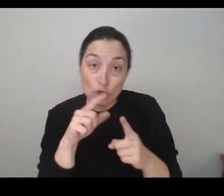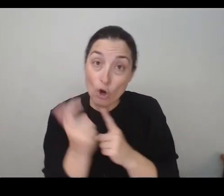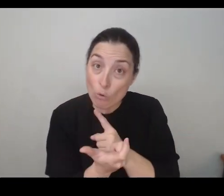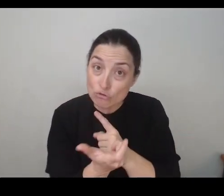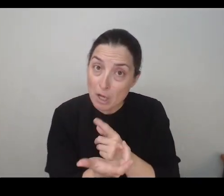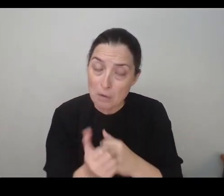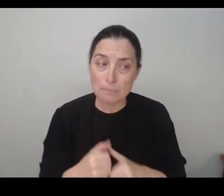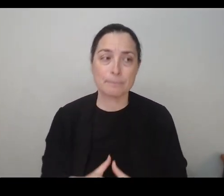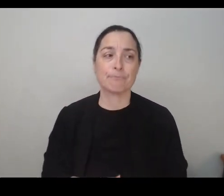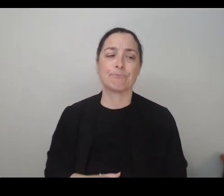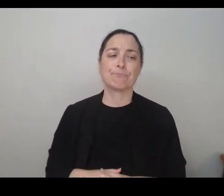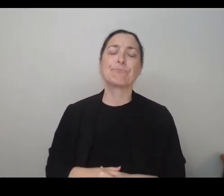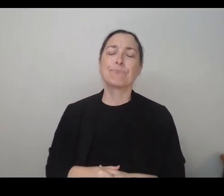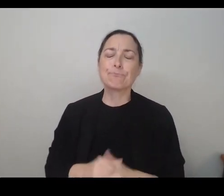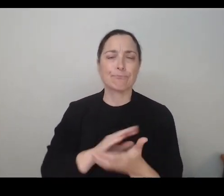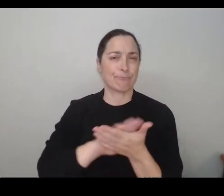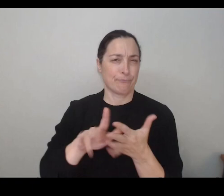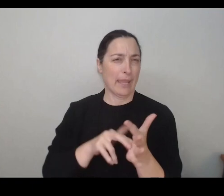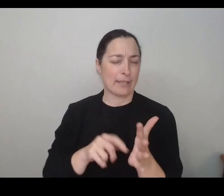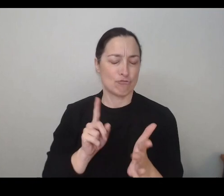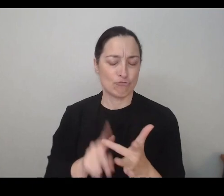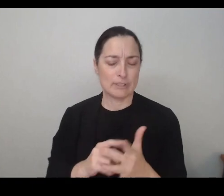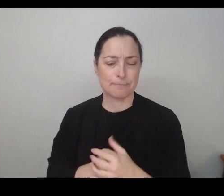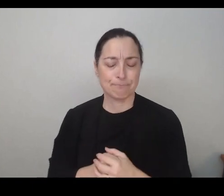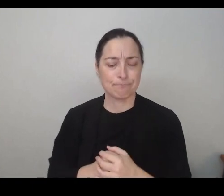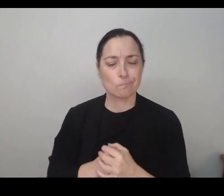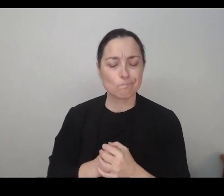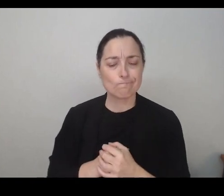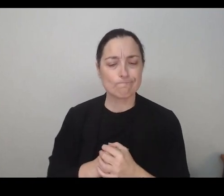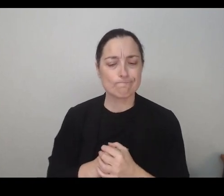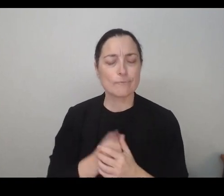we discussed the idea of culture in Gauguin's work,